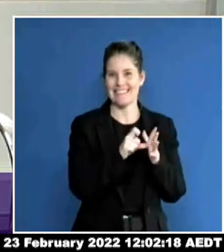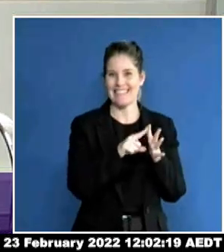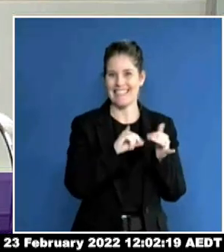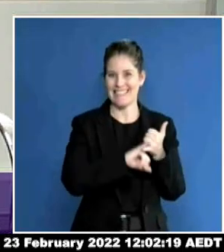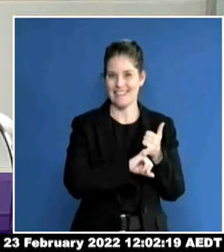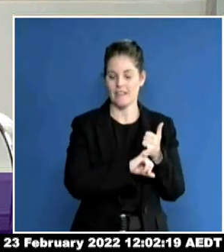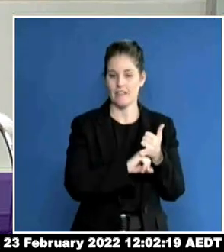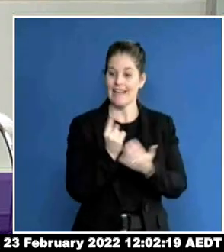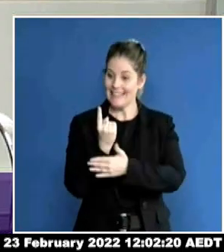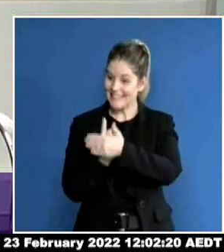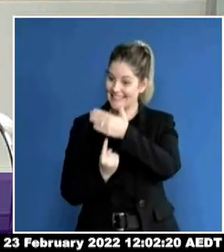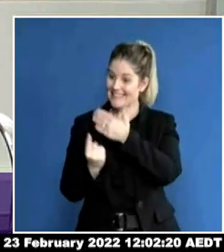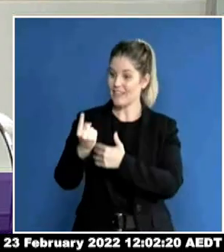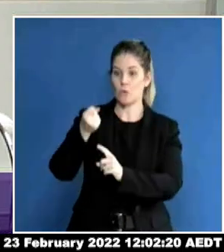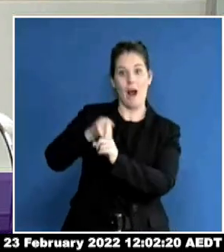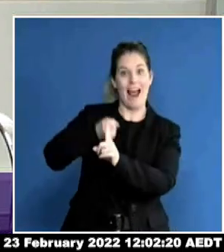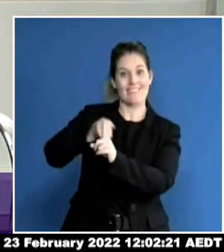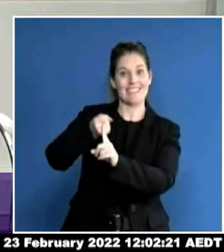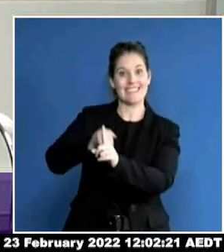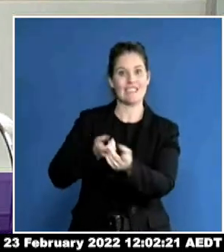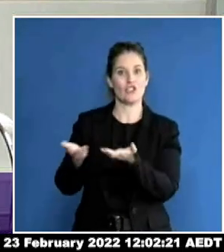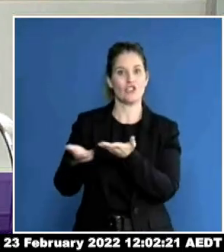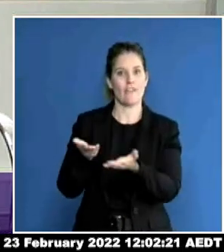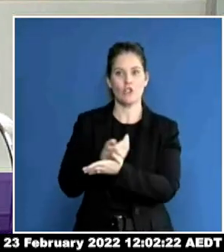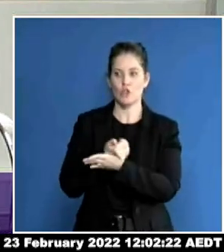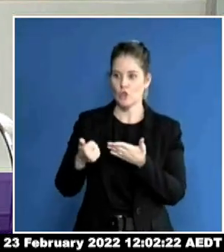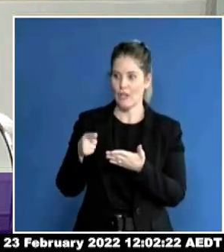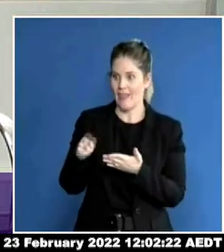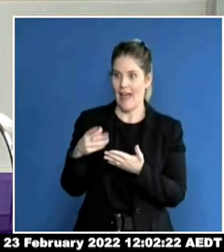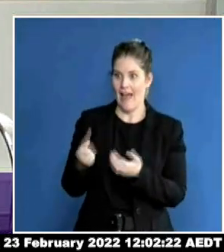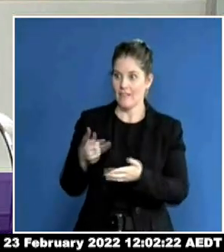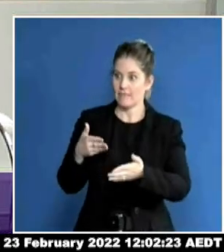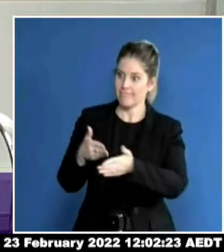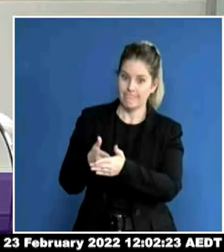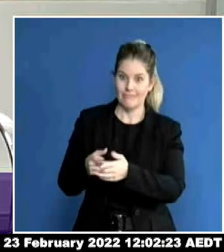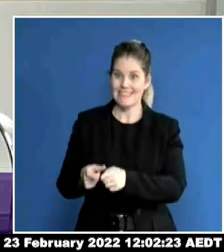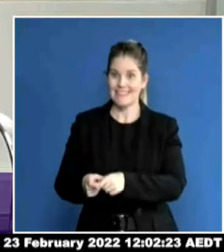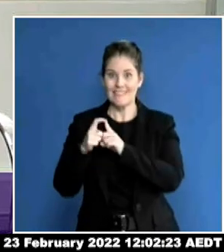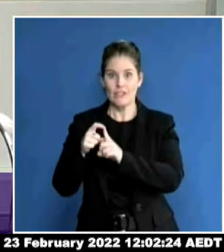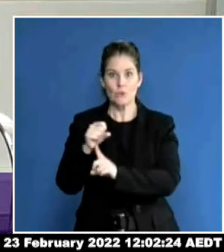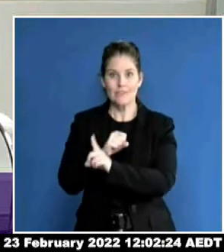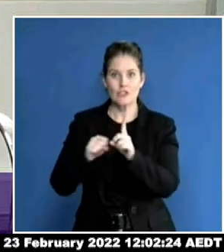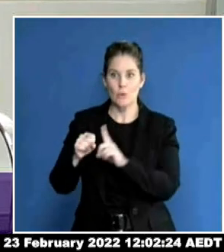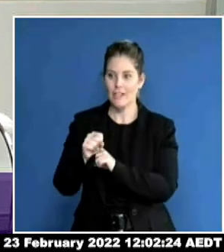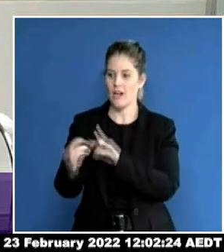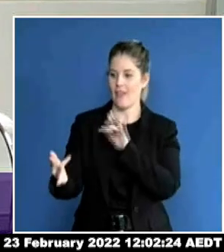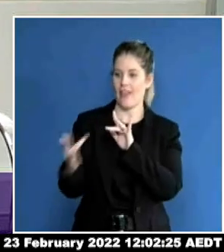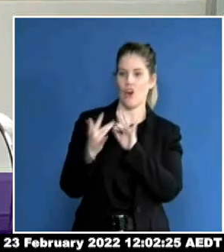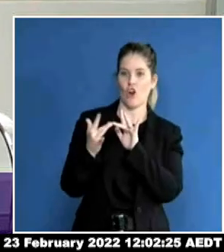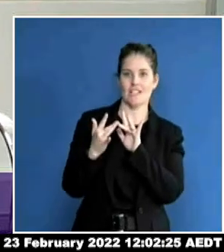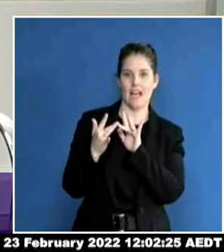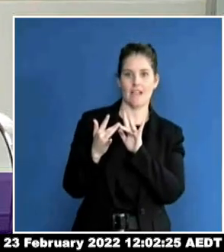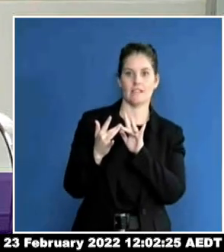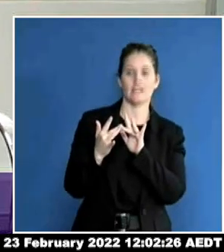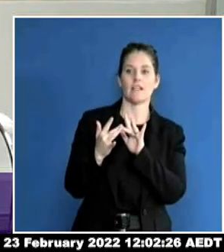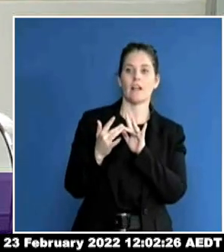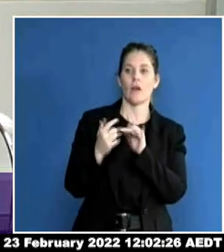spot, they will contact an individual advocate, work and a DES is sometimes a part of those cases specifically.